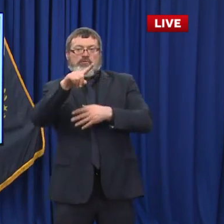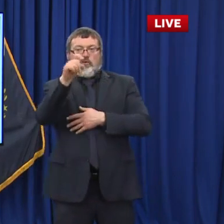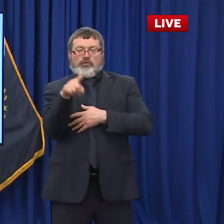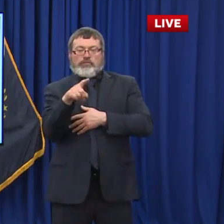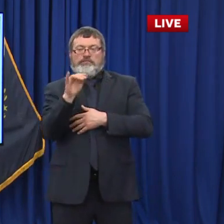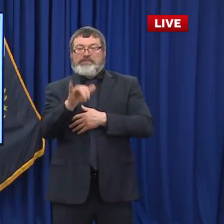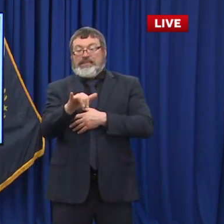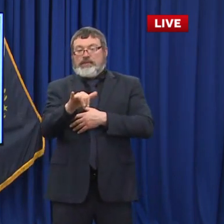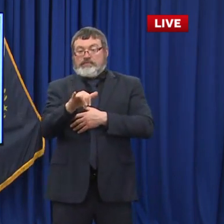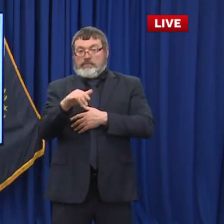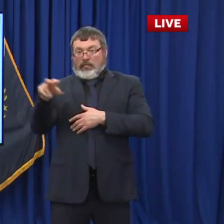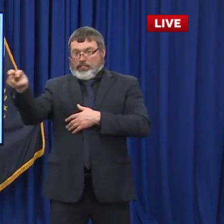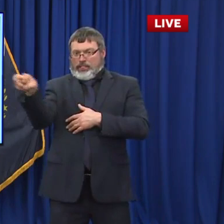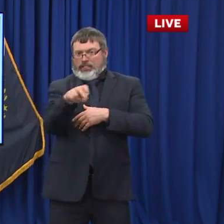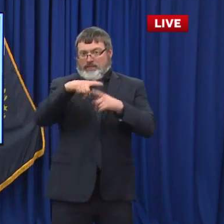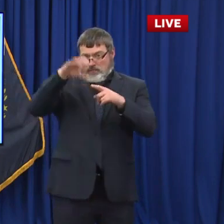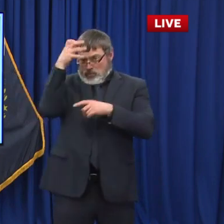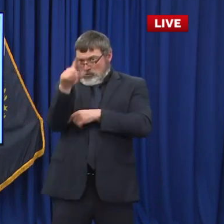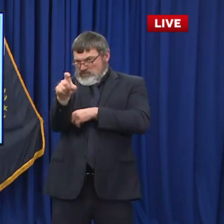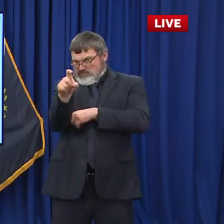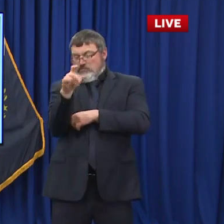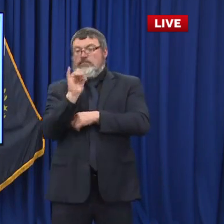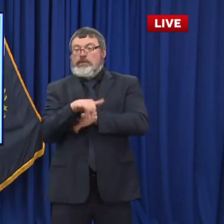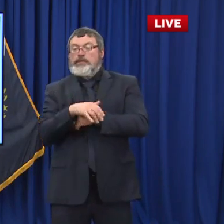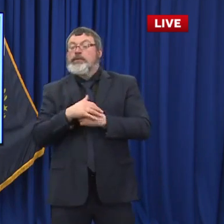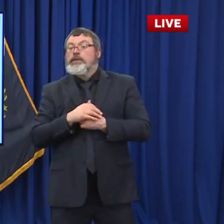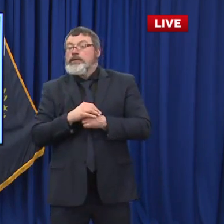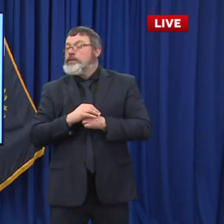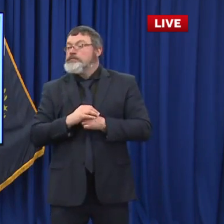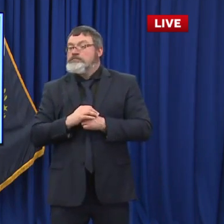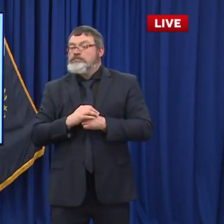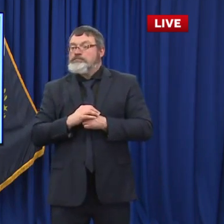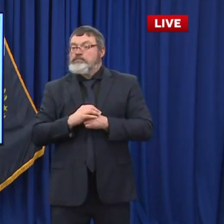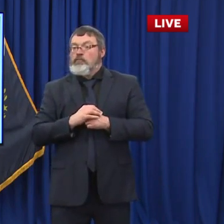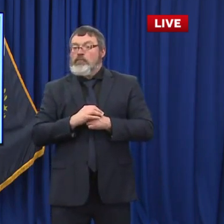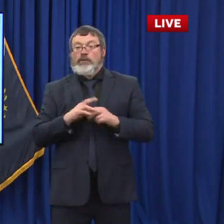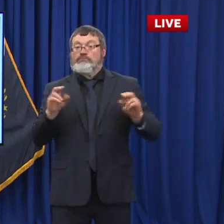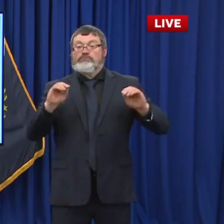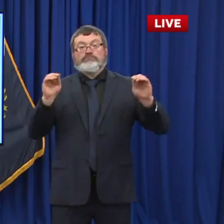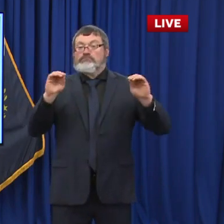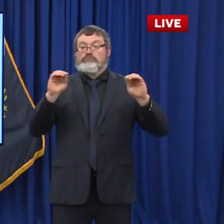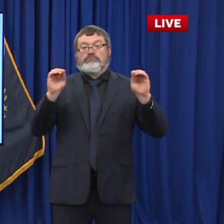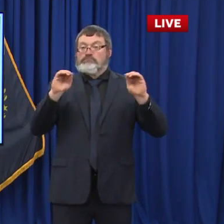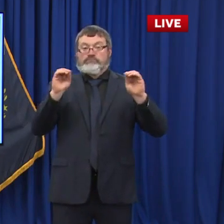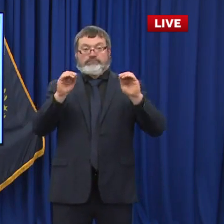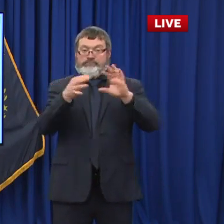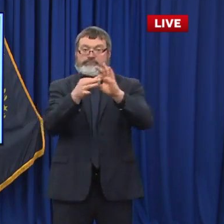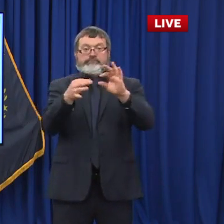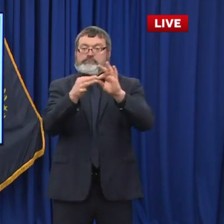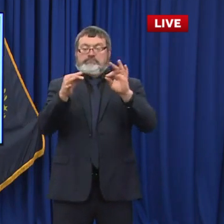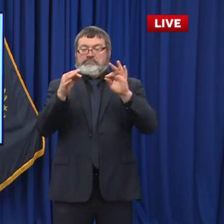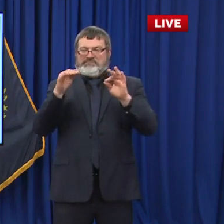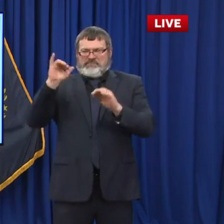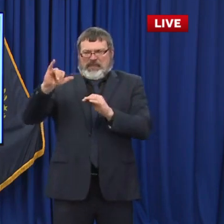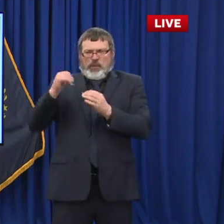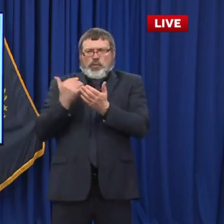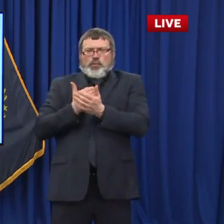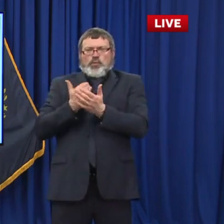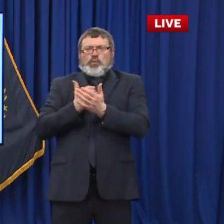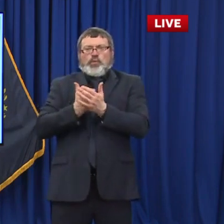SO ANSWER THIS THE SECOND QUESTION FIRST ABOUT THE PRISON QUESTION. I DON’T ACTUALLY HAVE ANY INFORMATION ON THAT TO SHARE.